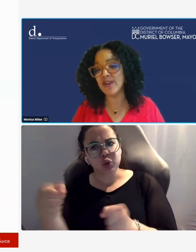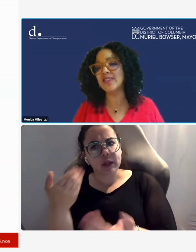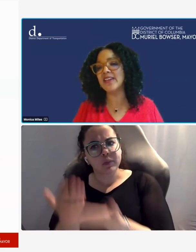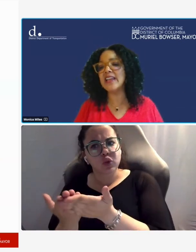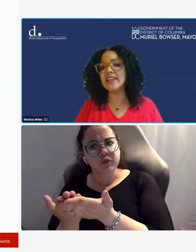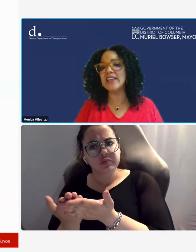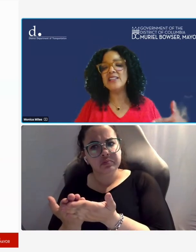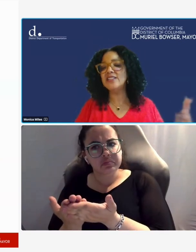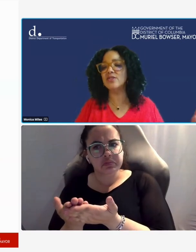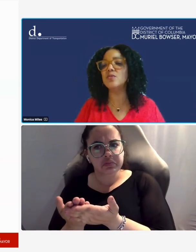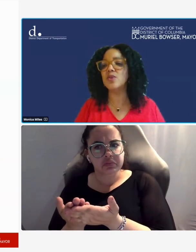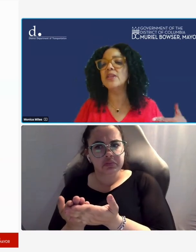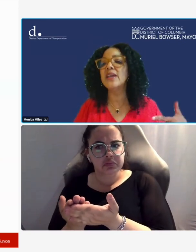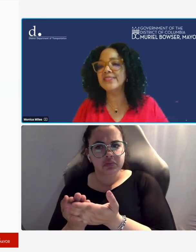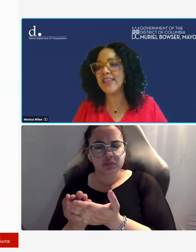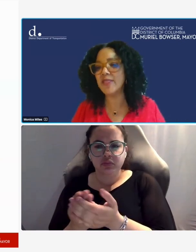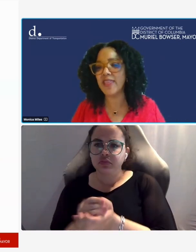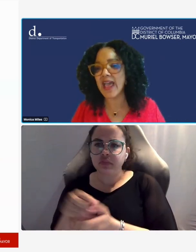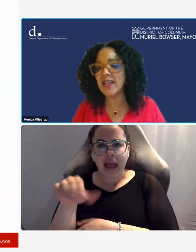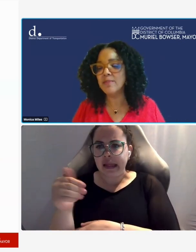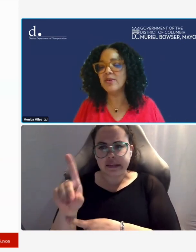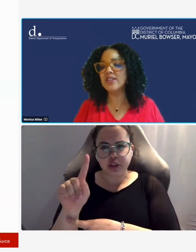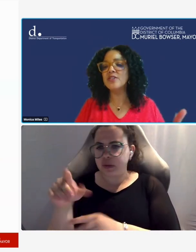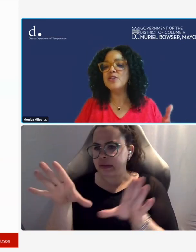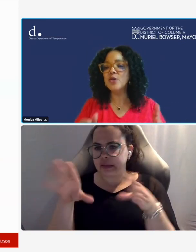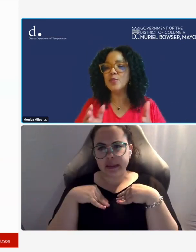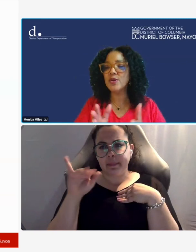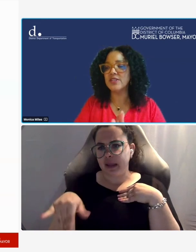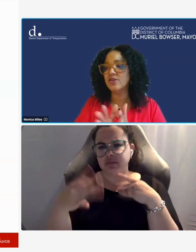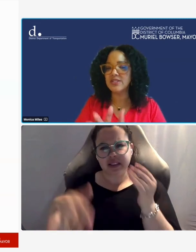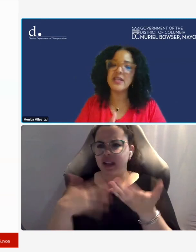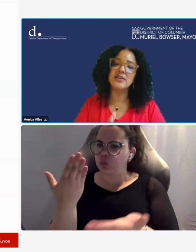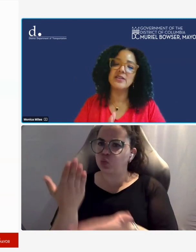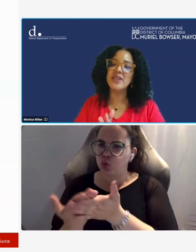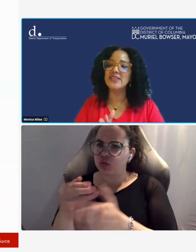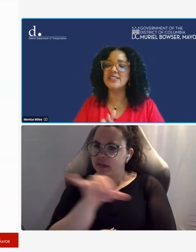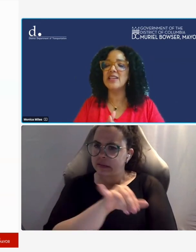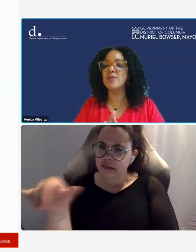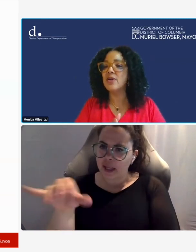there any dlt would accept that because your person your son was making the same amount